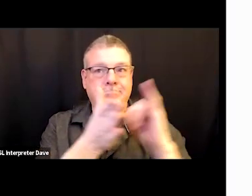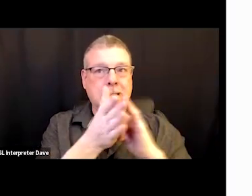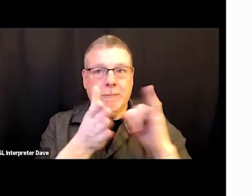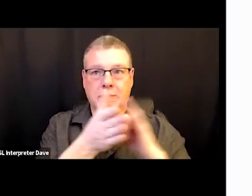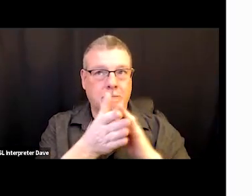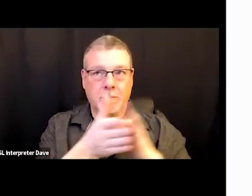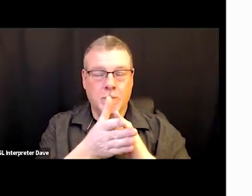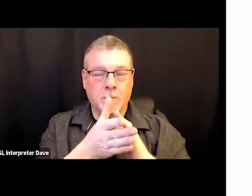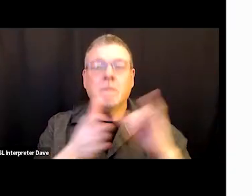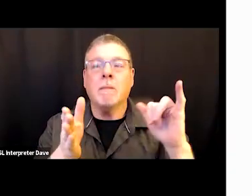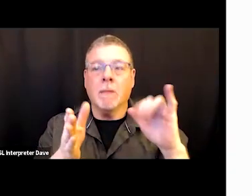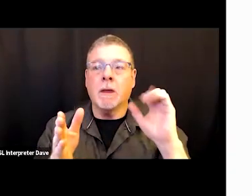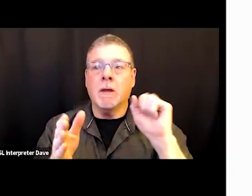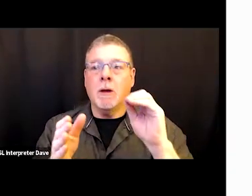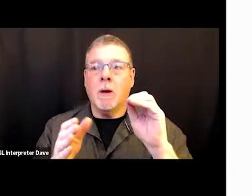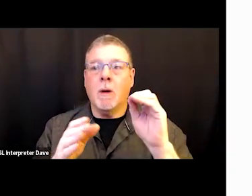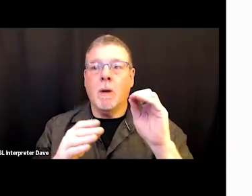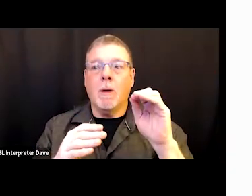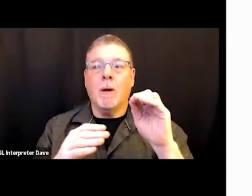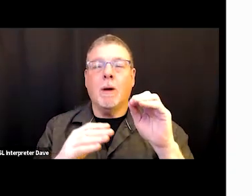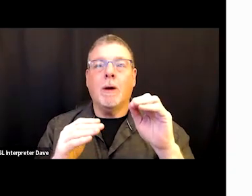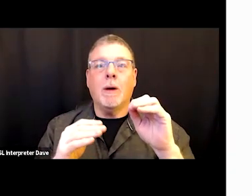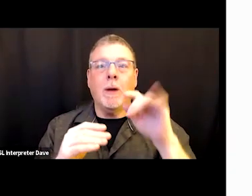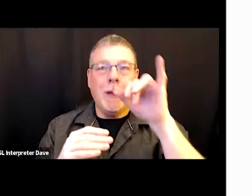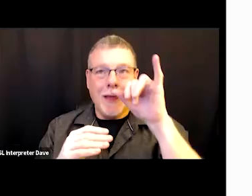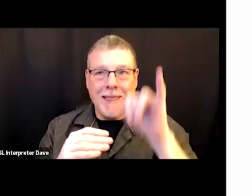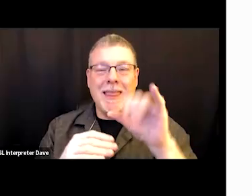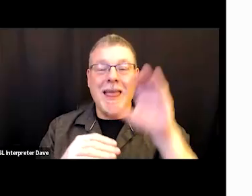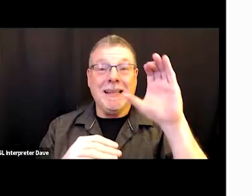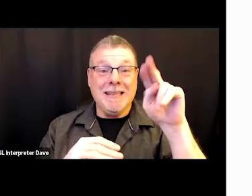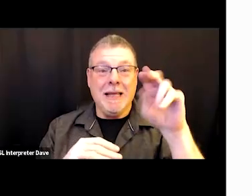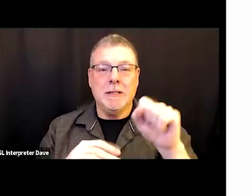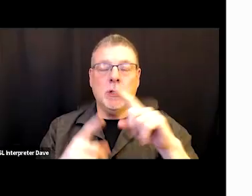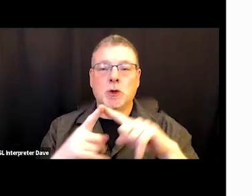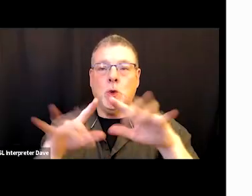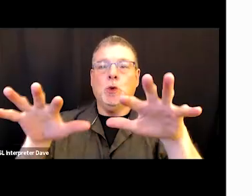And so their central nervous system kicks in to immobilizing the body.